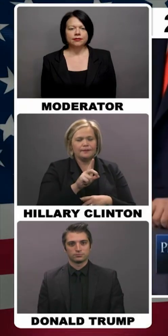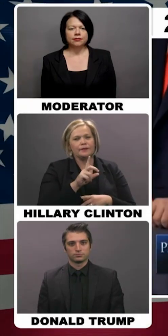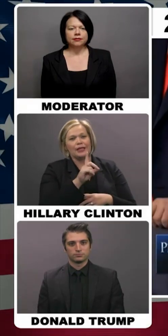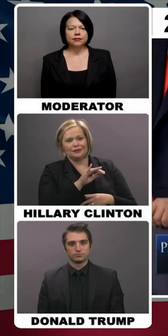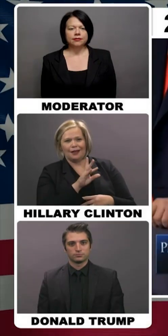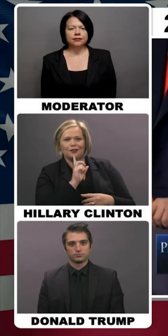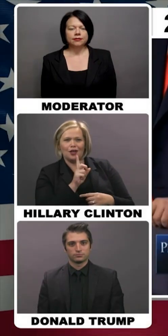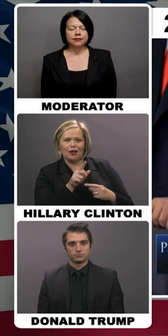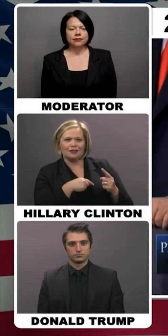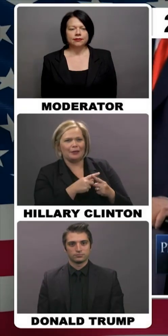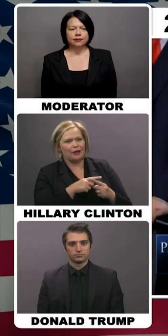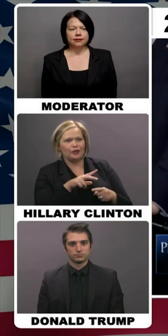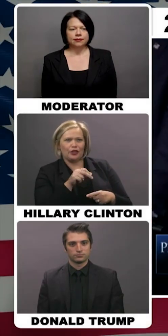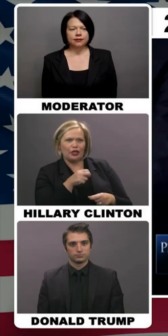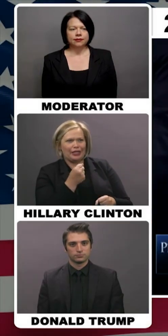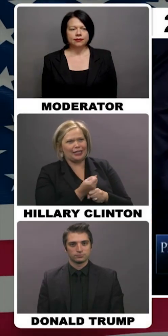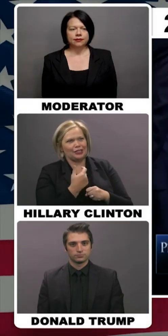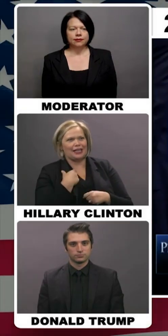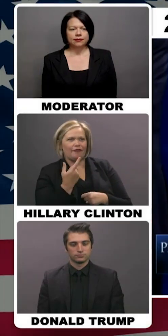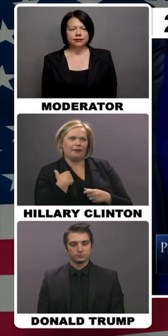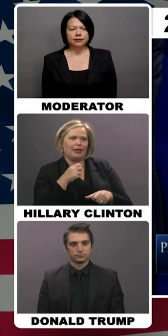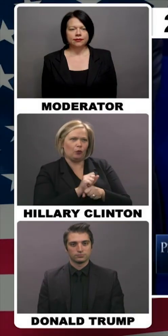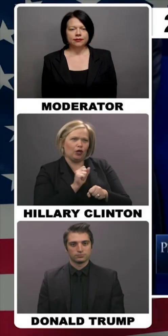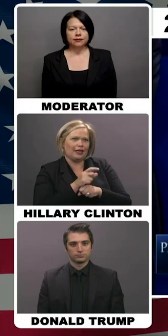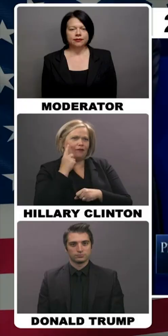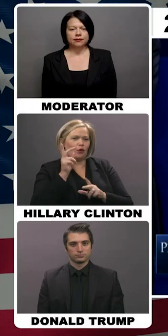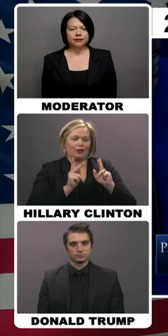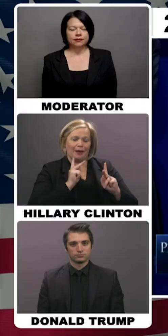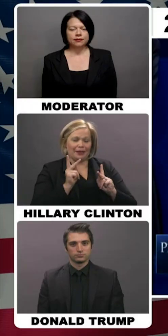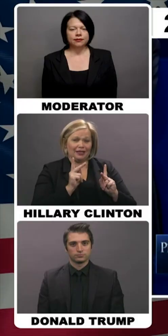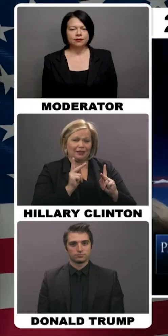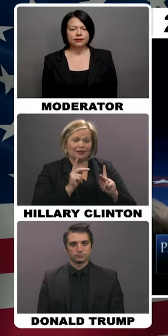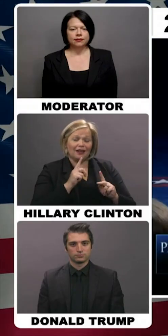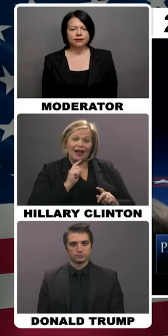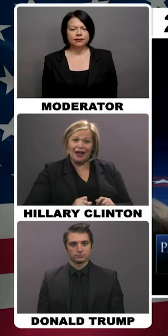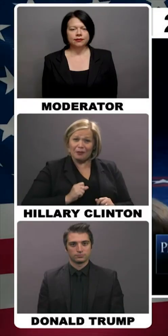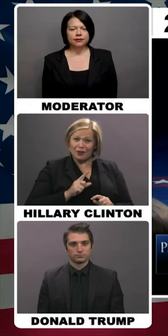the 30 years I've been in public service. I'm proud of that. You know, I started off